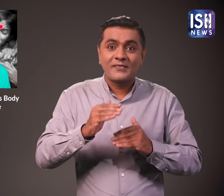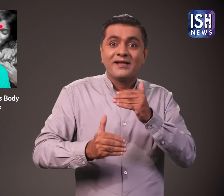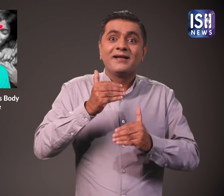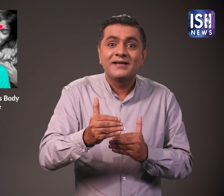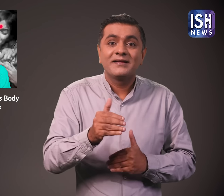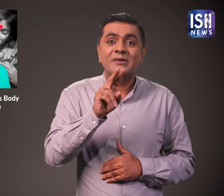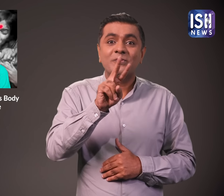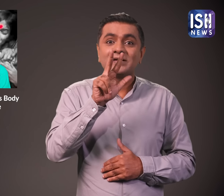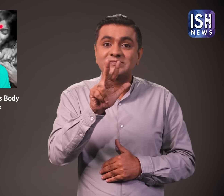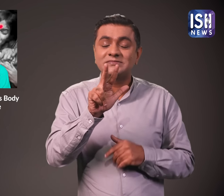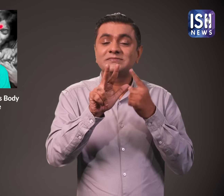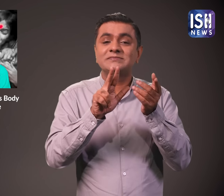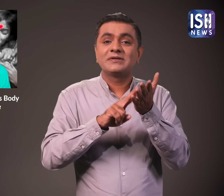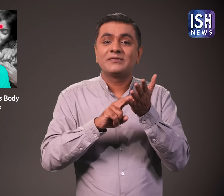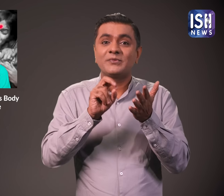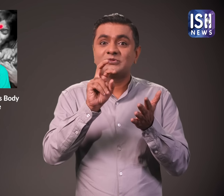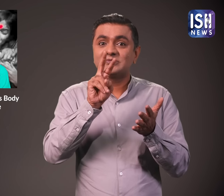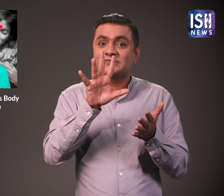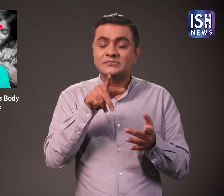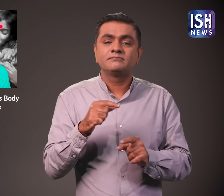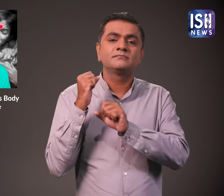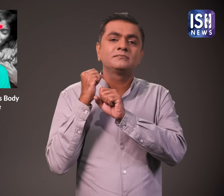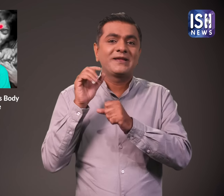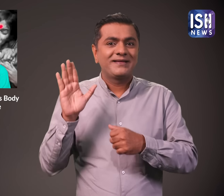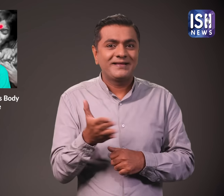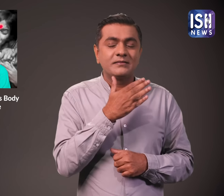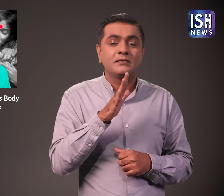On 28th November, Saksham's funeral was set.